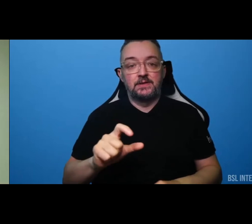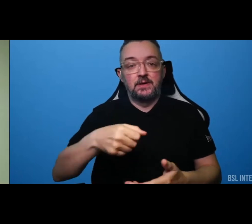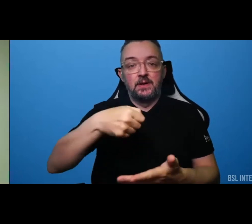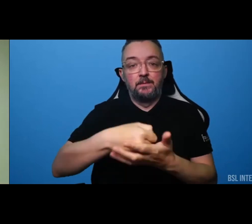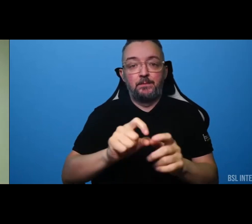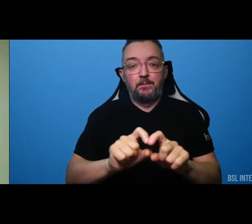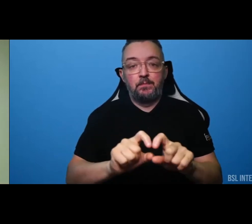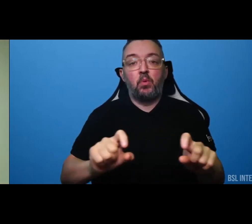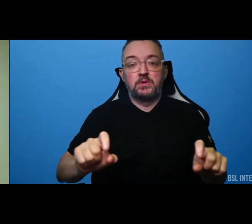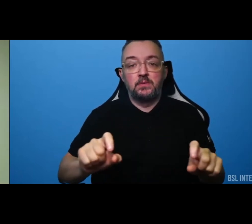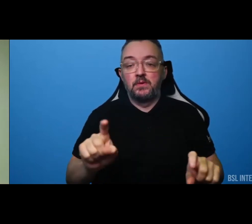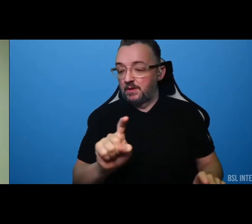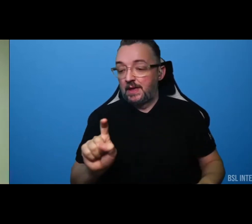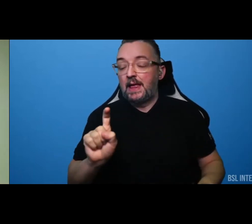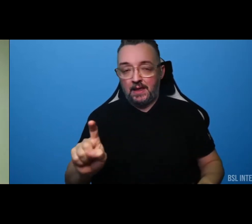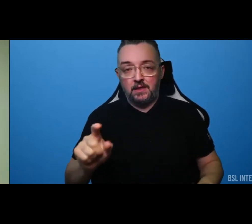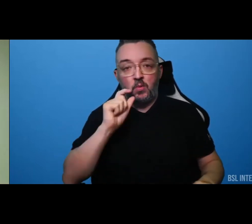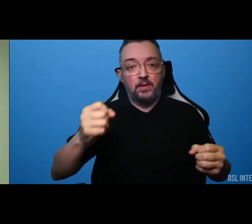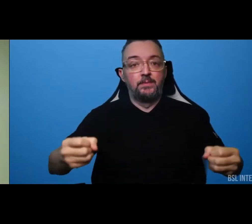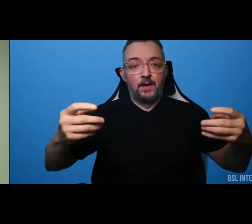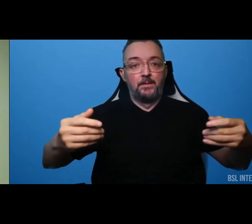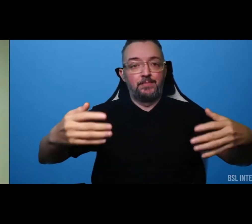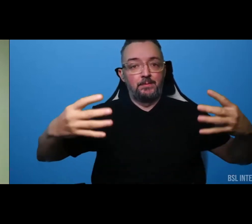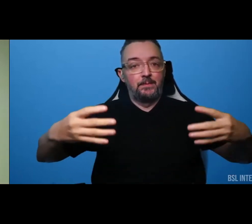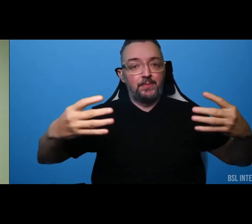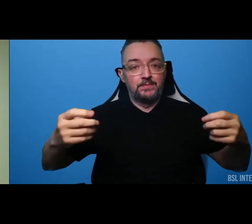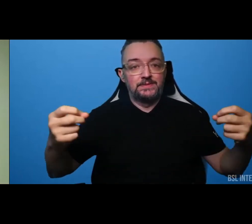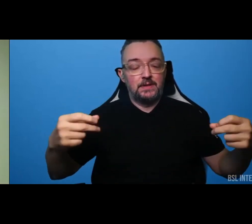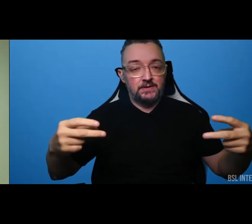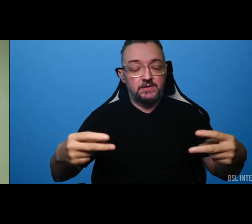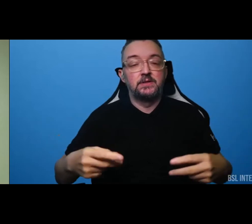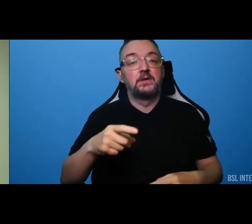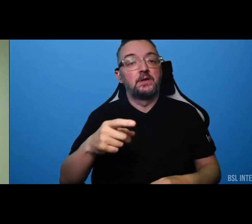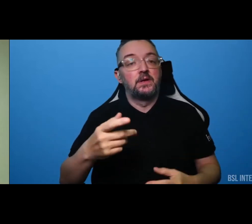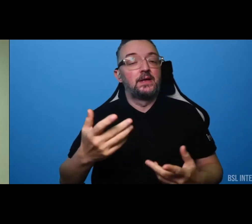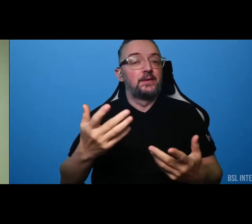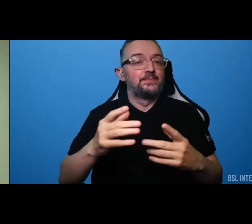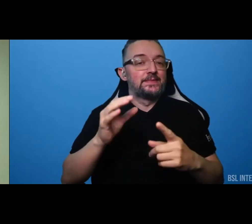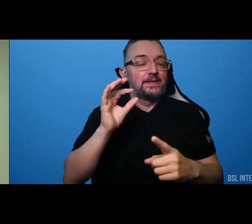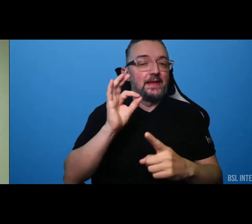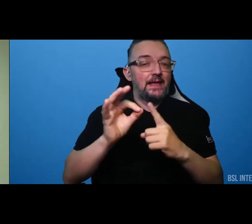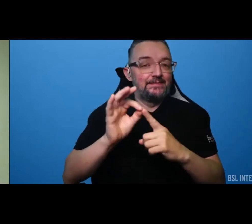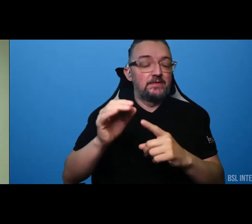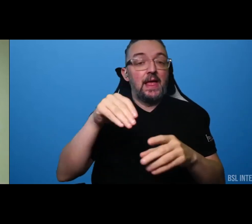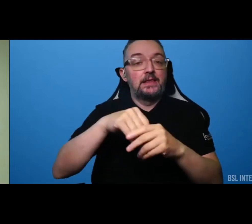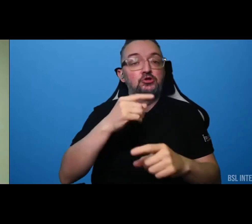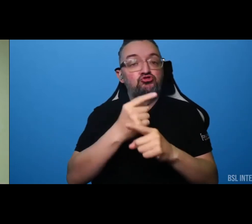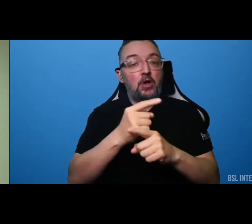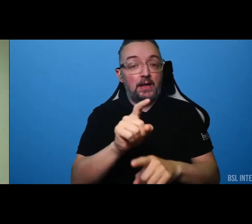at the bottom of your screen. Details of how to use these features has also been posted in the chat, so you can have a look there.